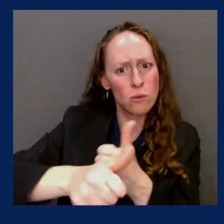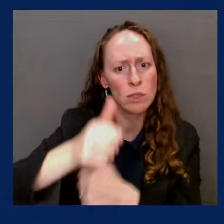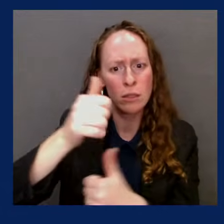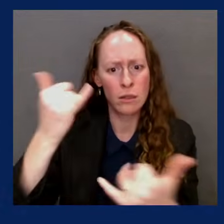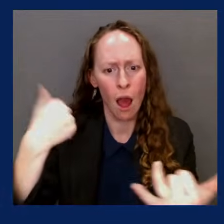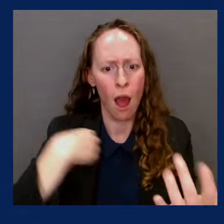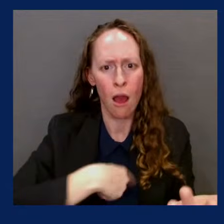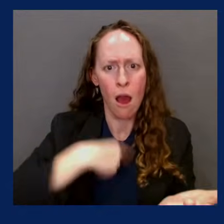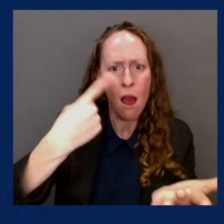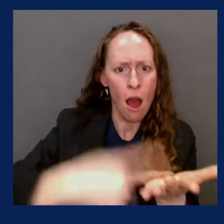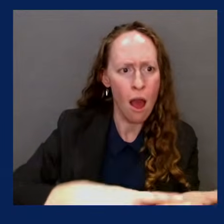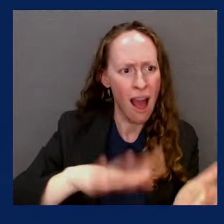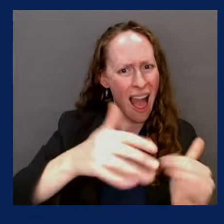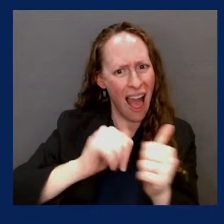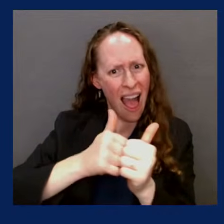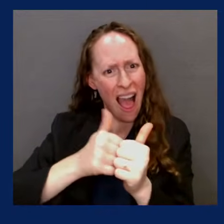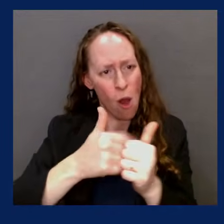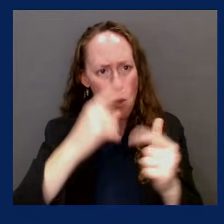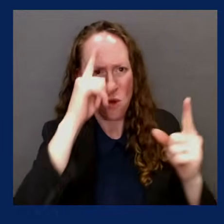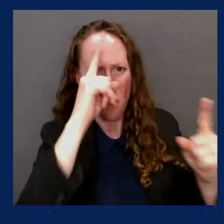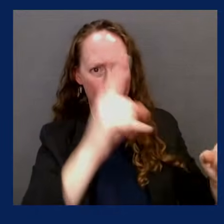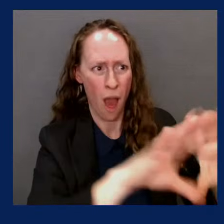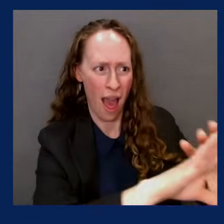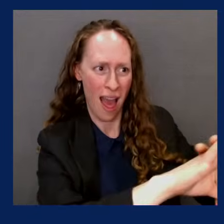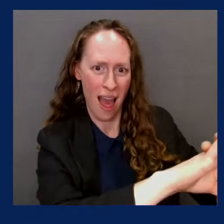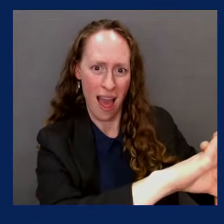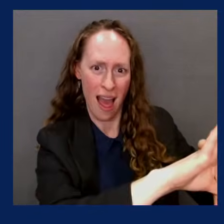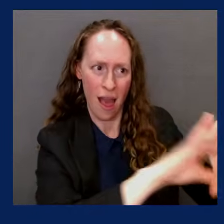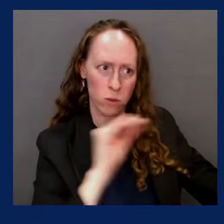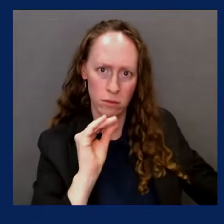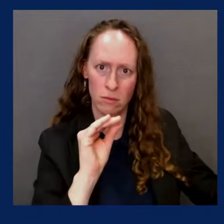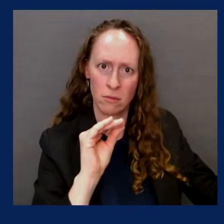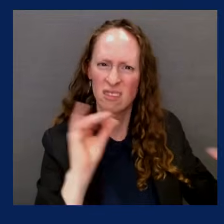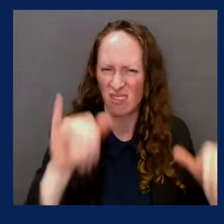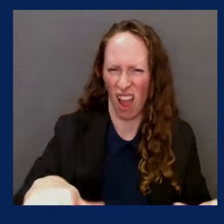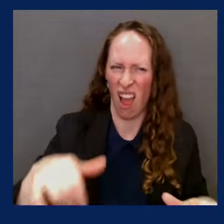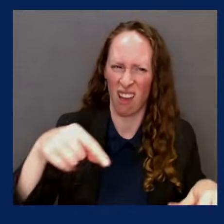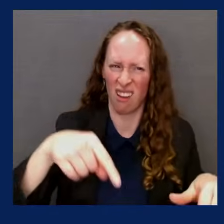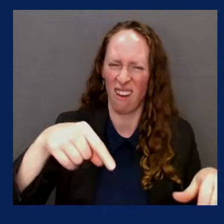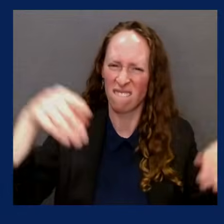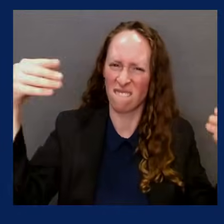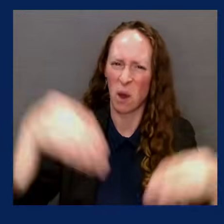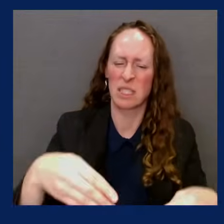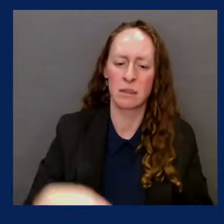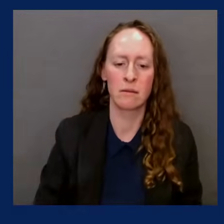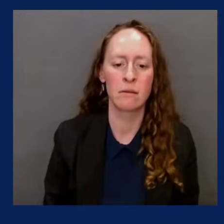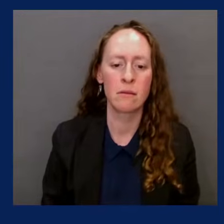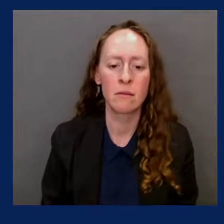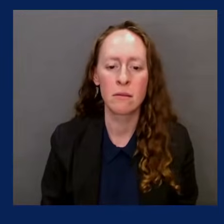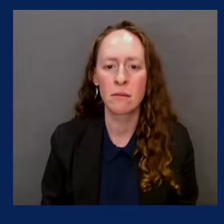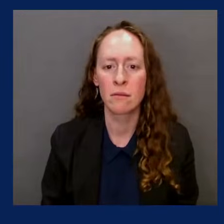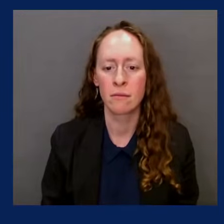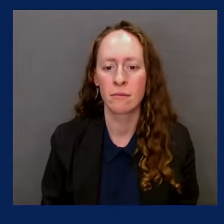The Press: Prime Minister -- Prime Minister Albanese -- and welcome, again, to Washington --